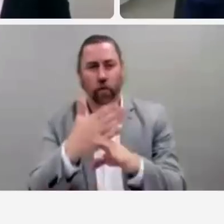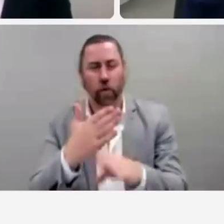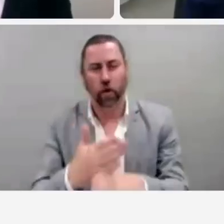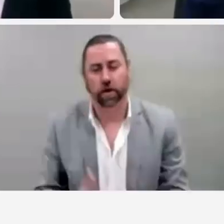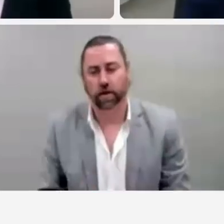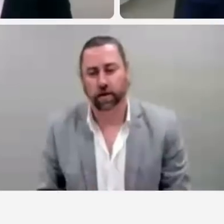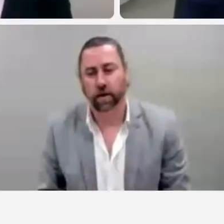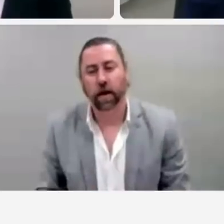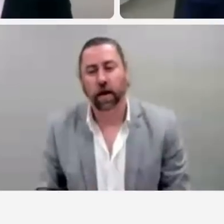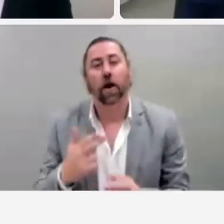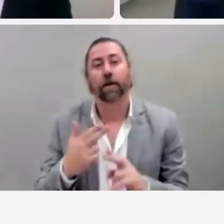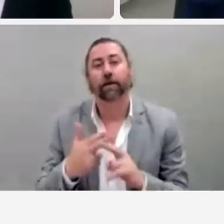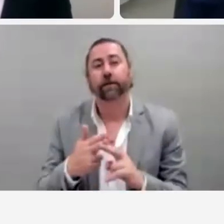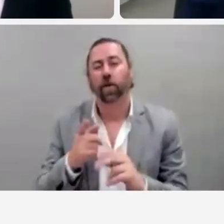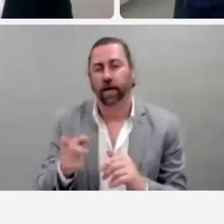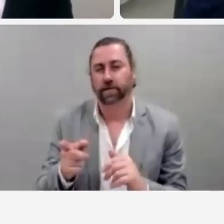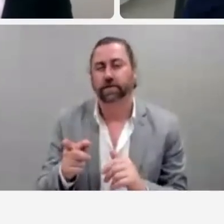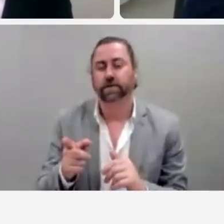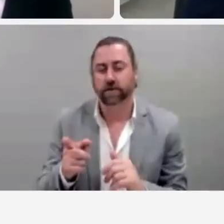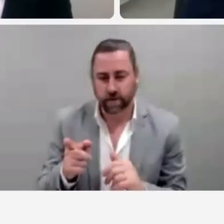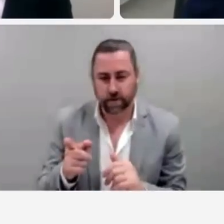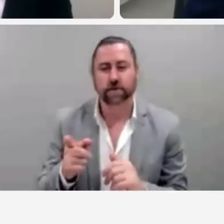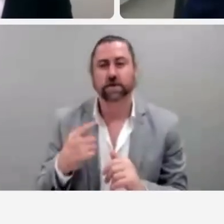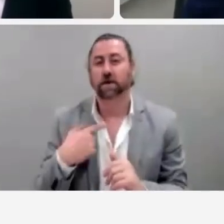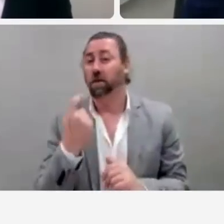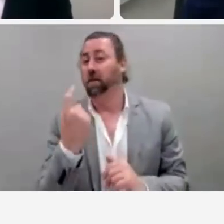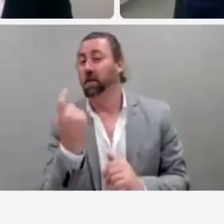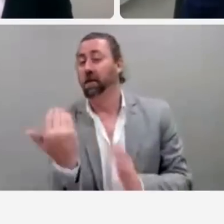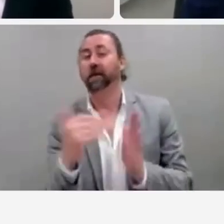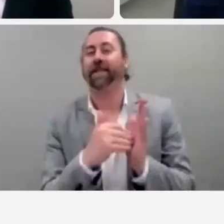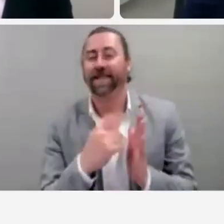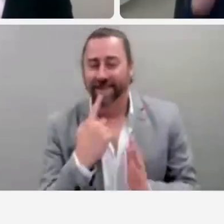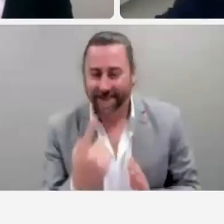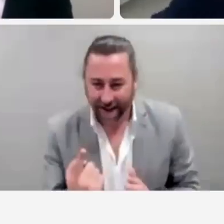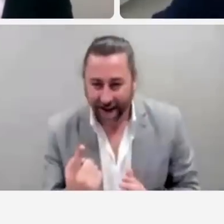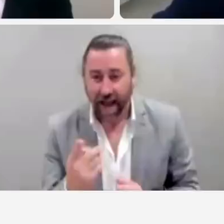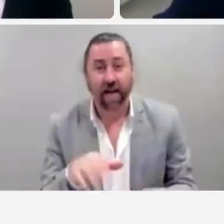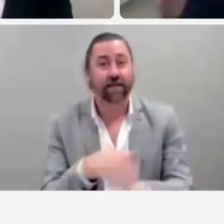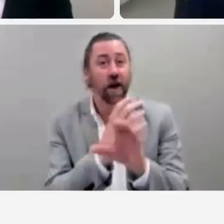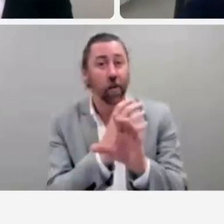To that end I'd like to put a plug in for a webinar that we are running.